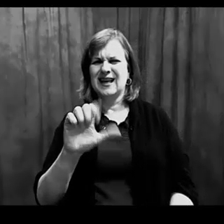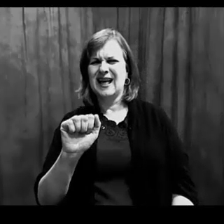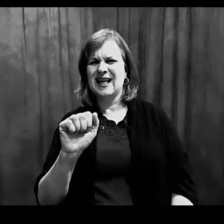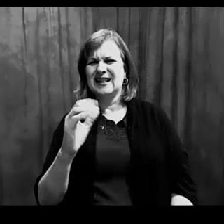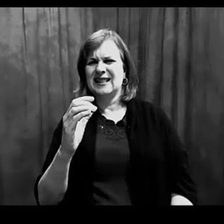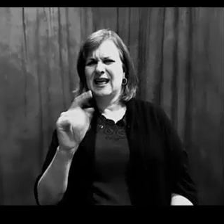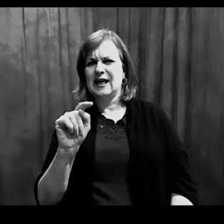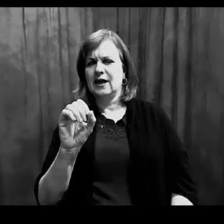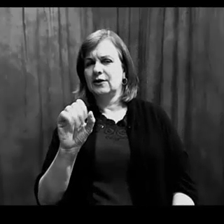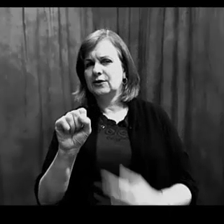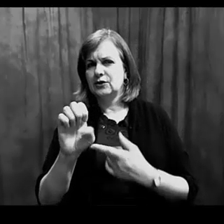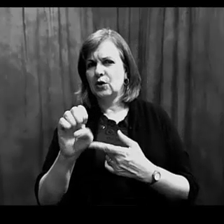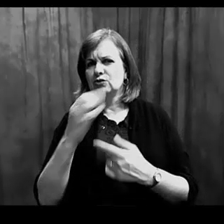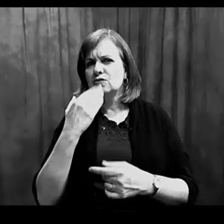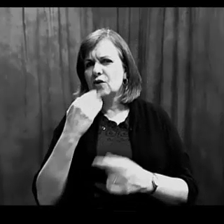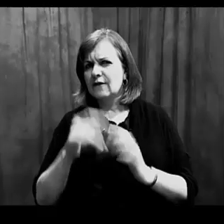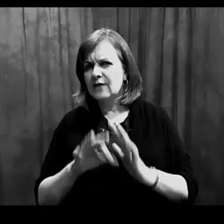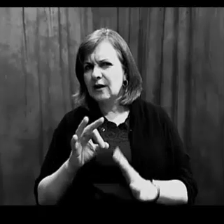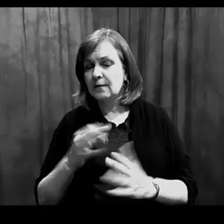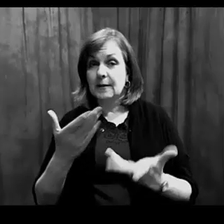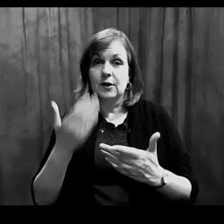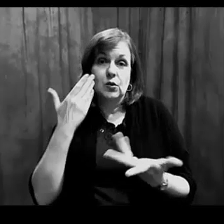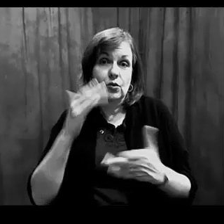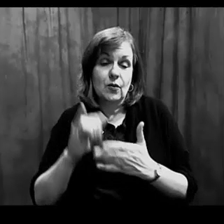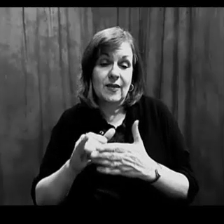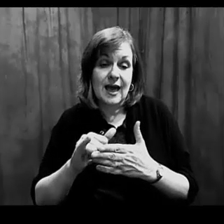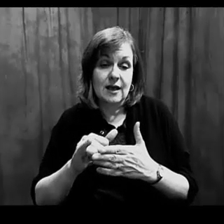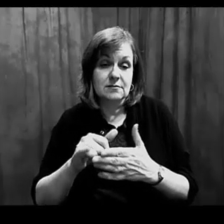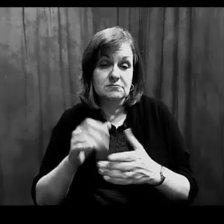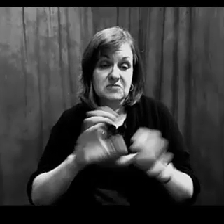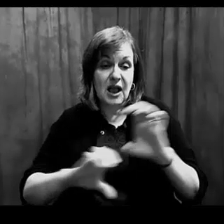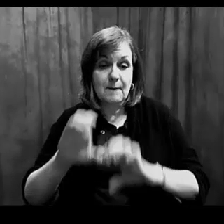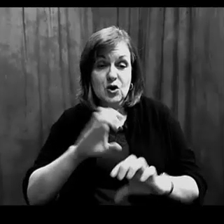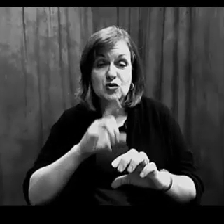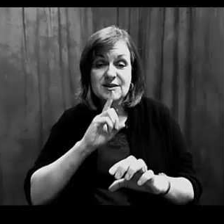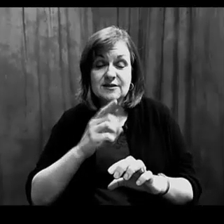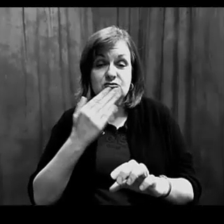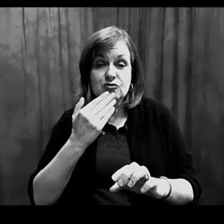where is the lactose sugar found?? you may not have known it is a sugar!